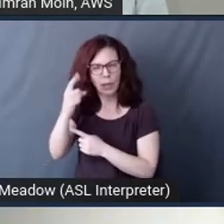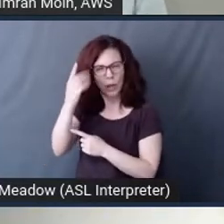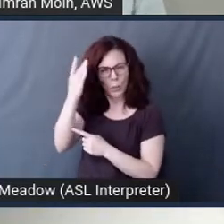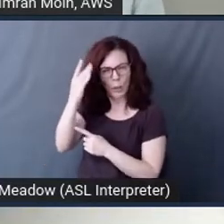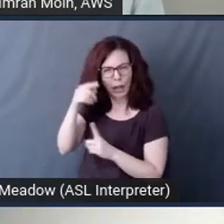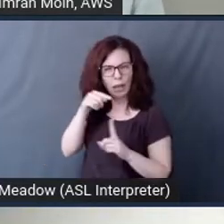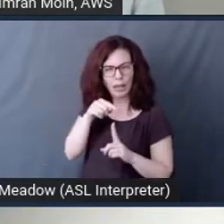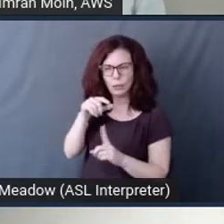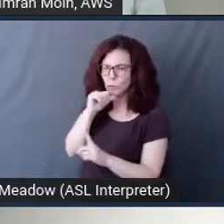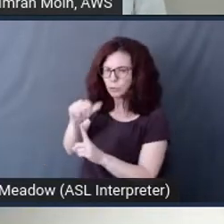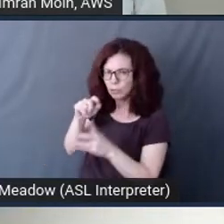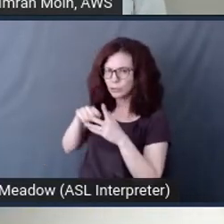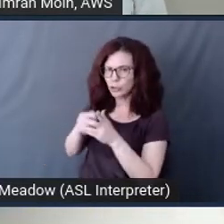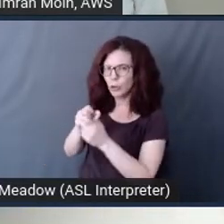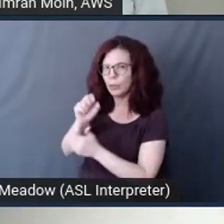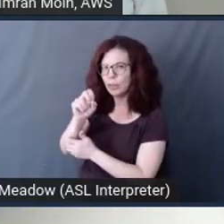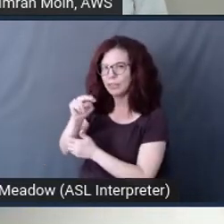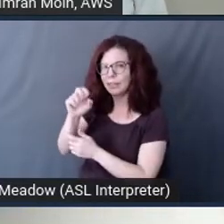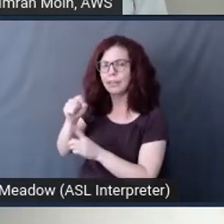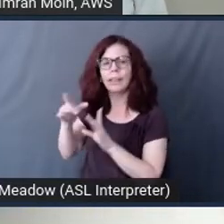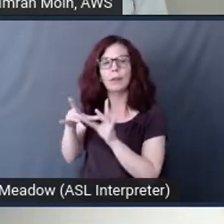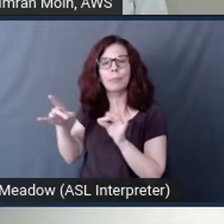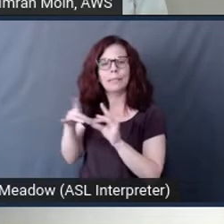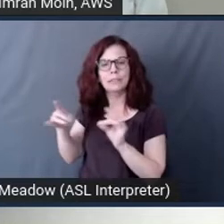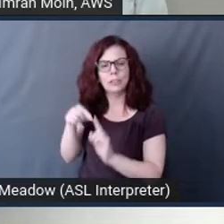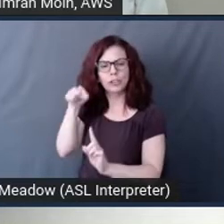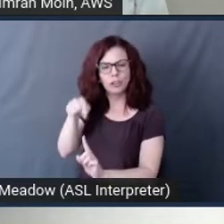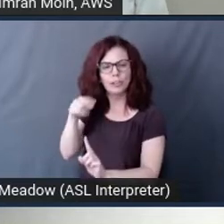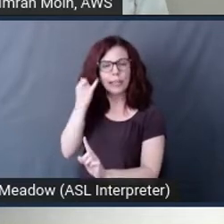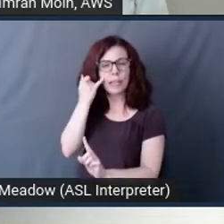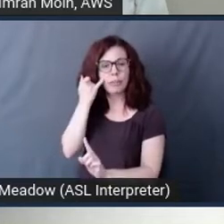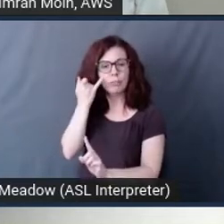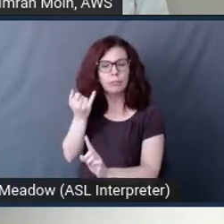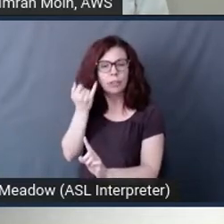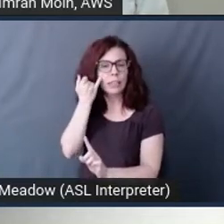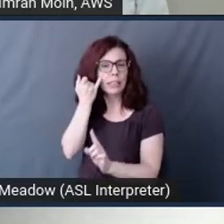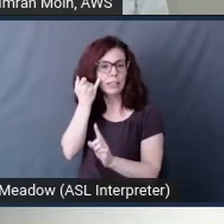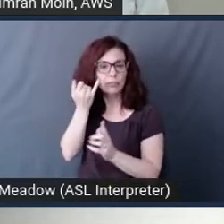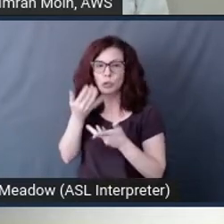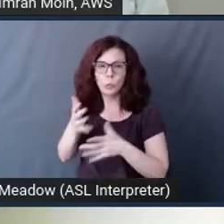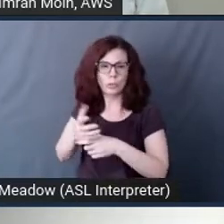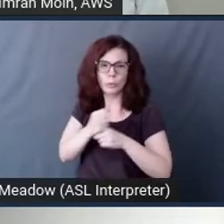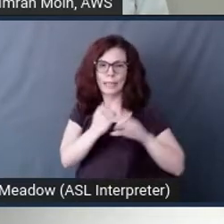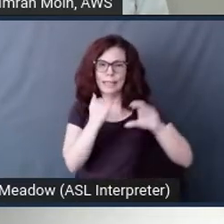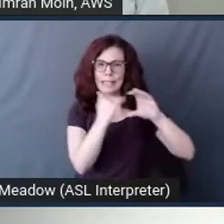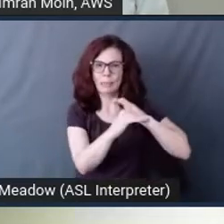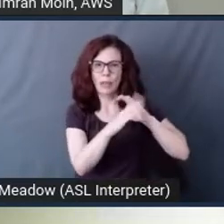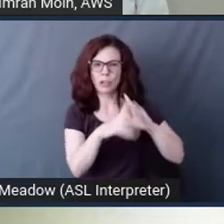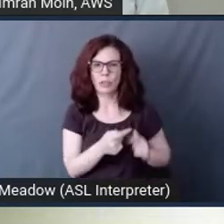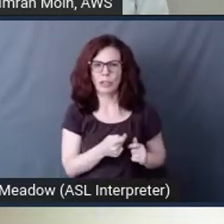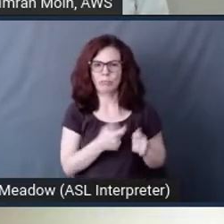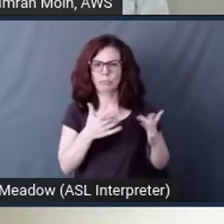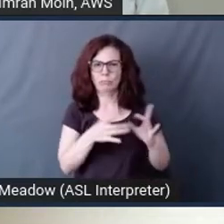the message comes on the bottom that if you want don't want to get the email, you can unsub the link. We don't want that pop up (speaking faintly).